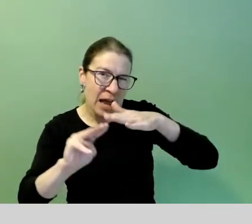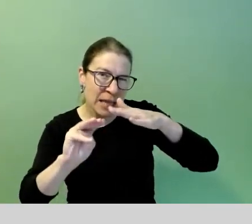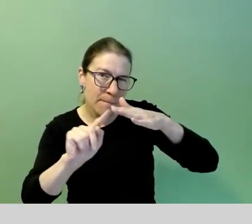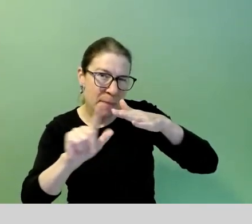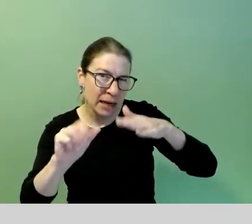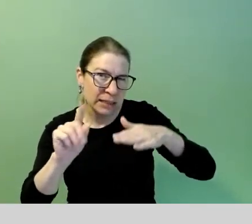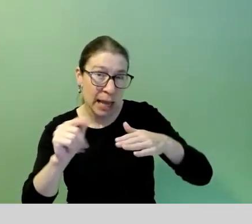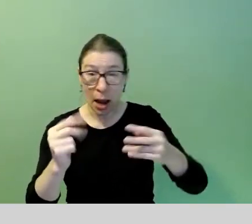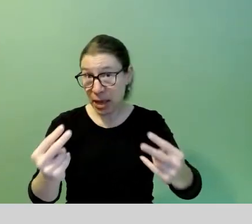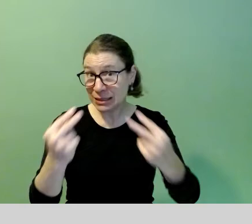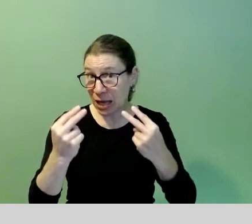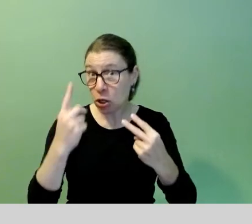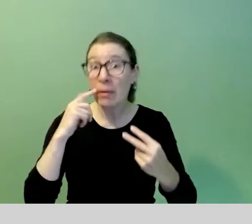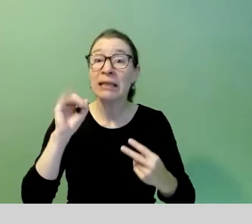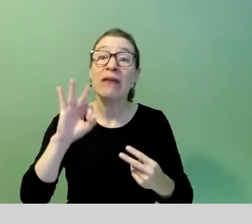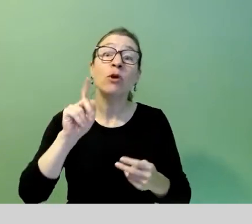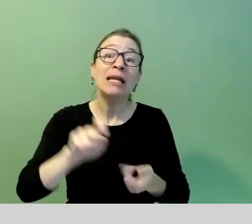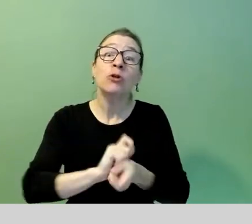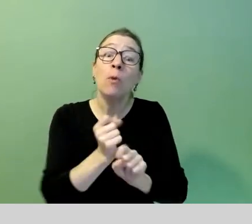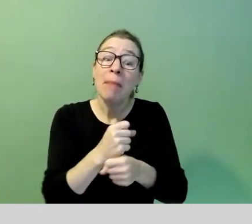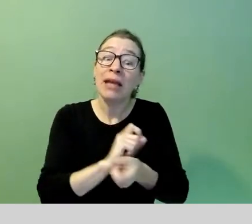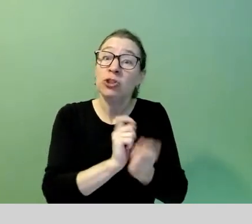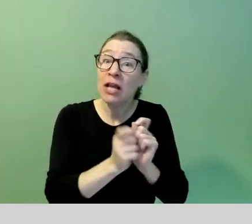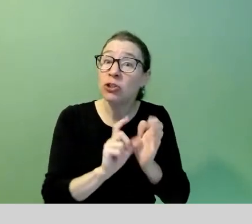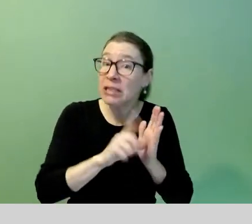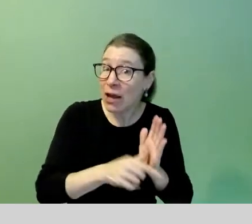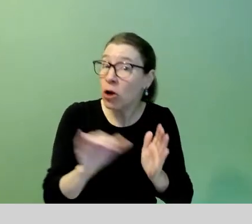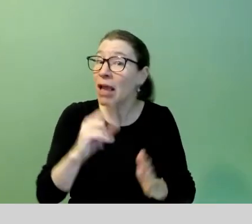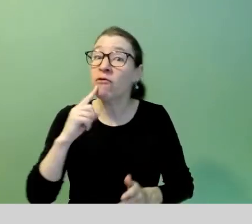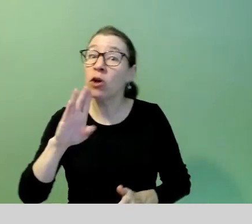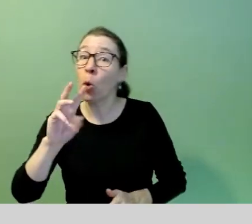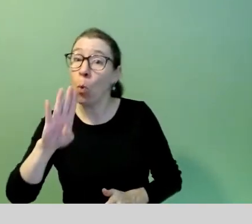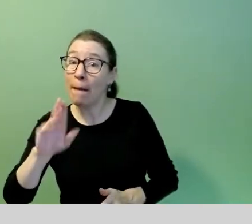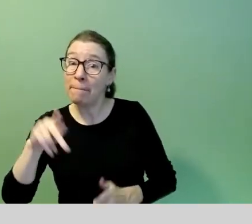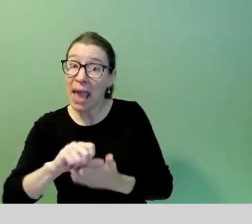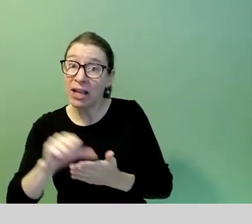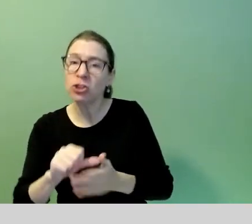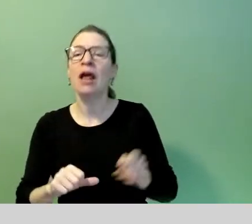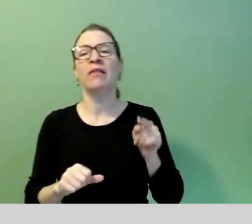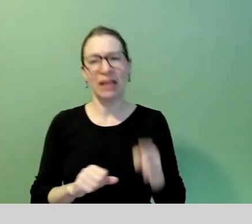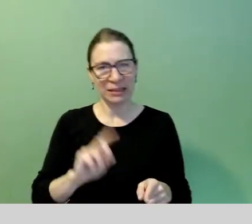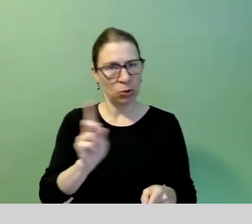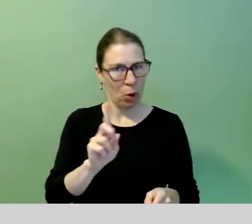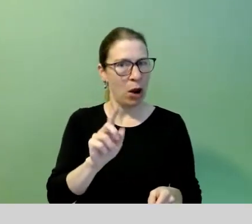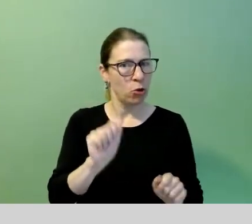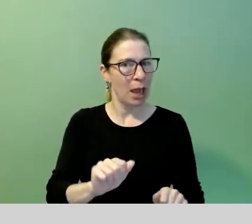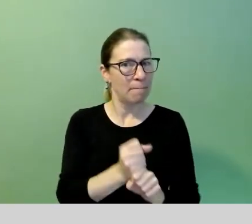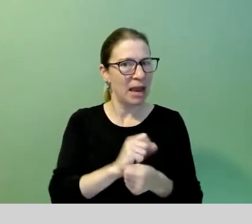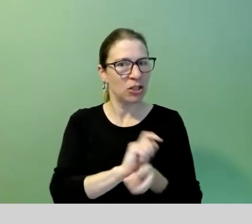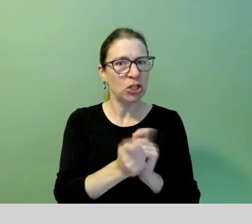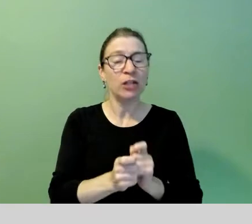like the webpage for your project, this is where you're going to need to do it. Let's open pyproject.toml.